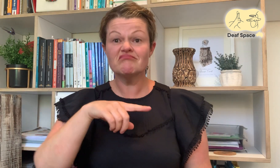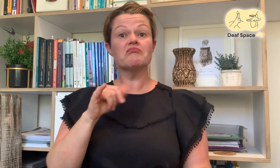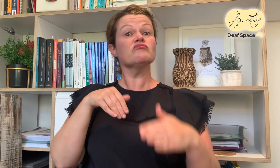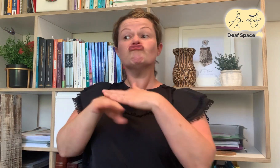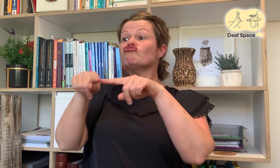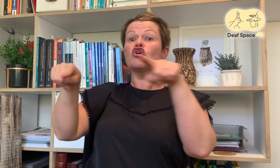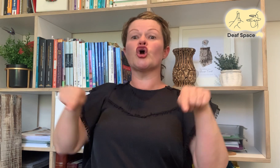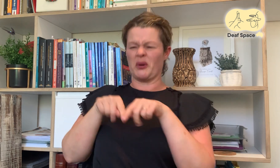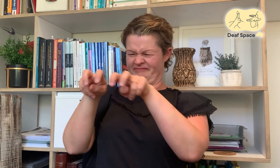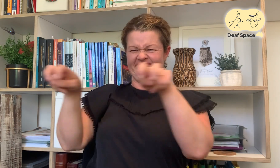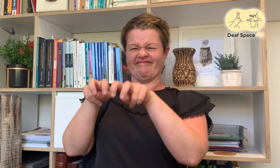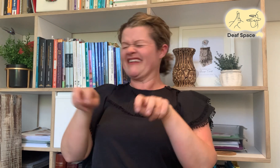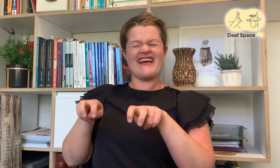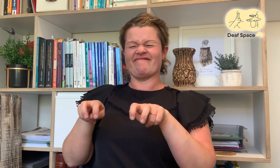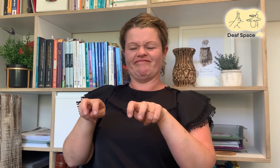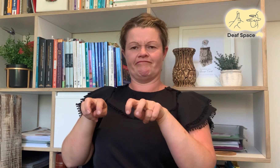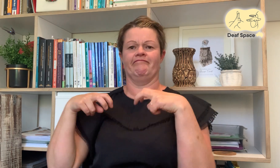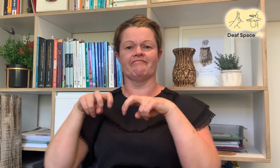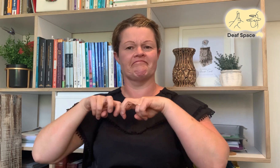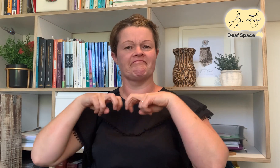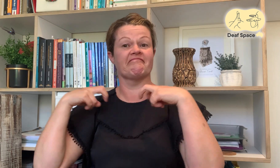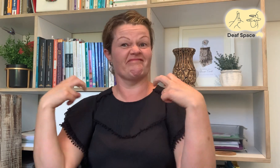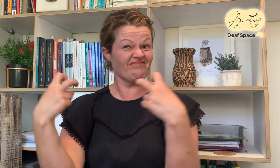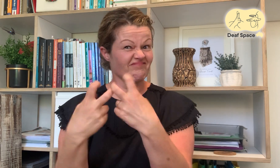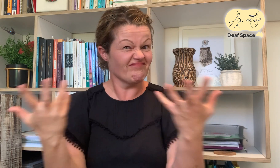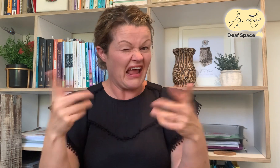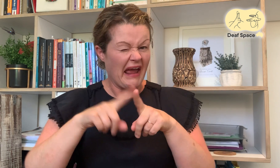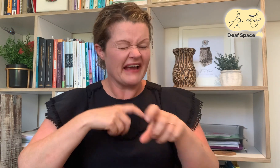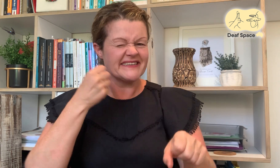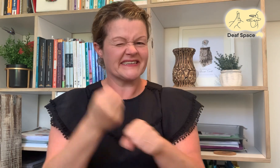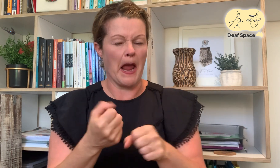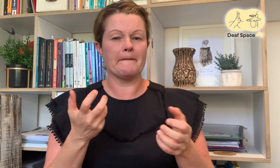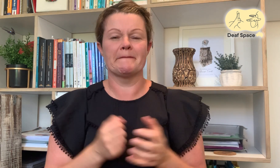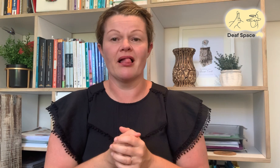For instance, after entering a room, we may rearrange the chairs into a circular fashion so we can see each other better.